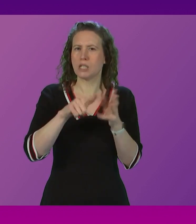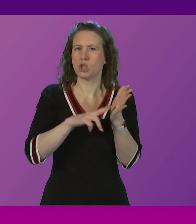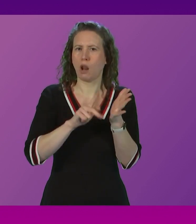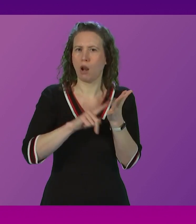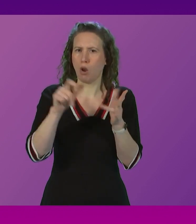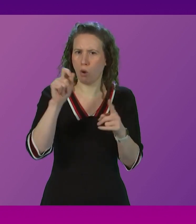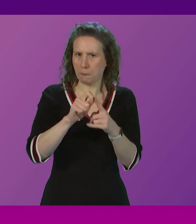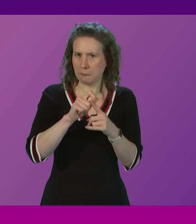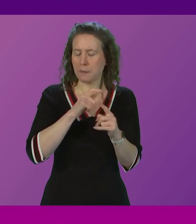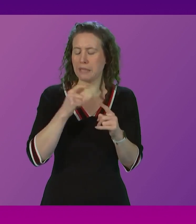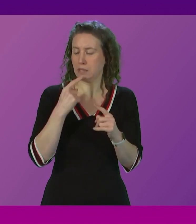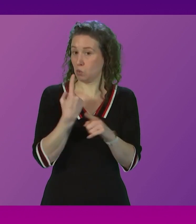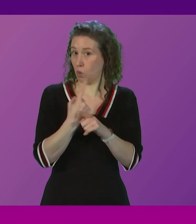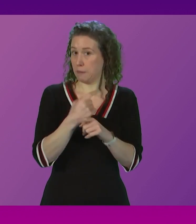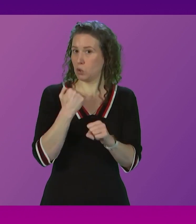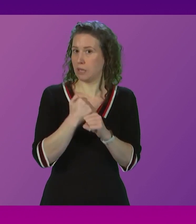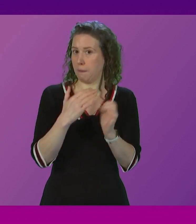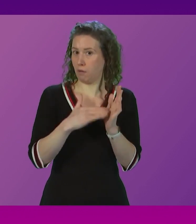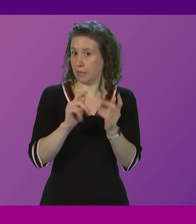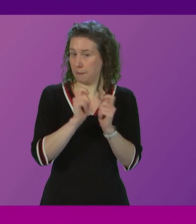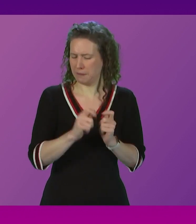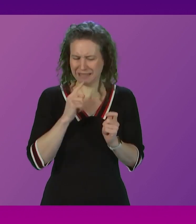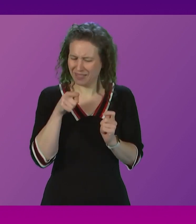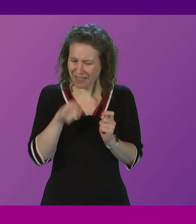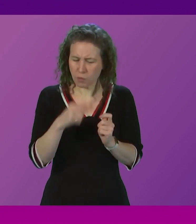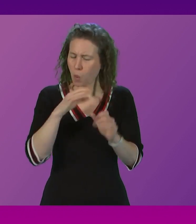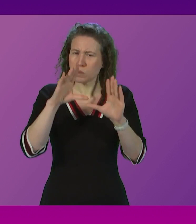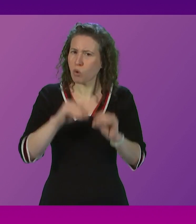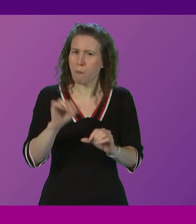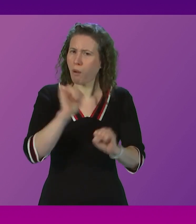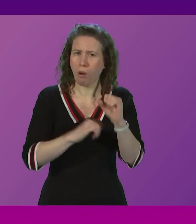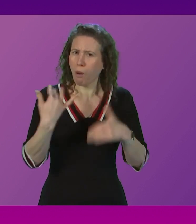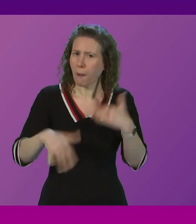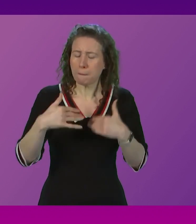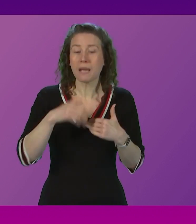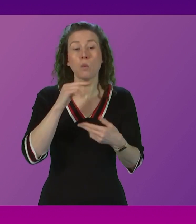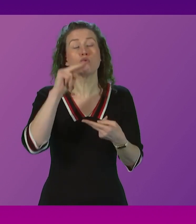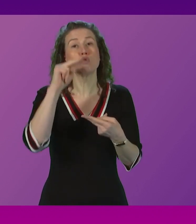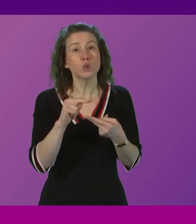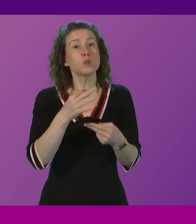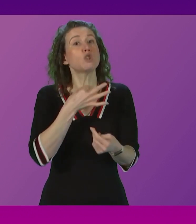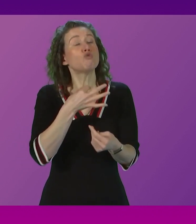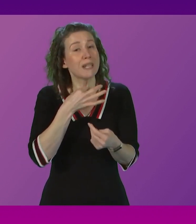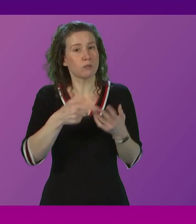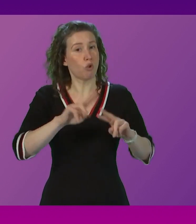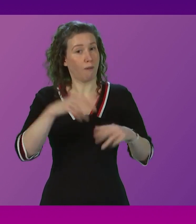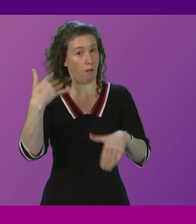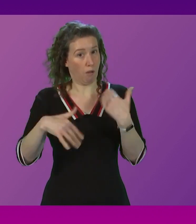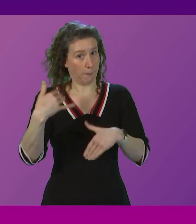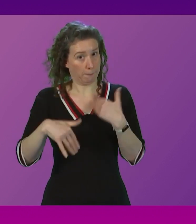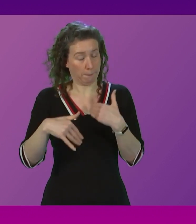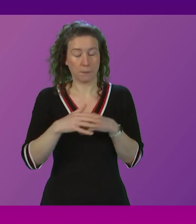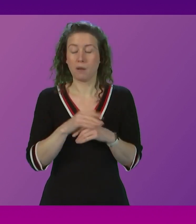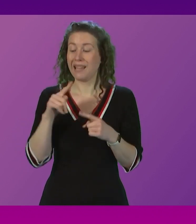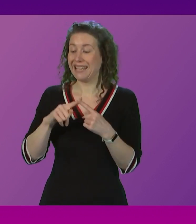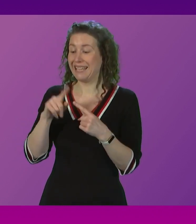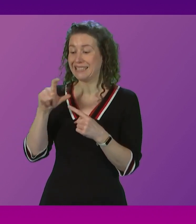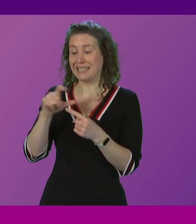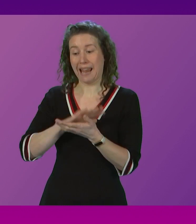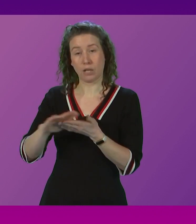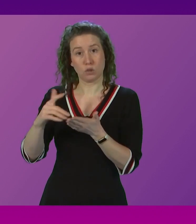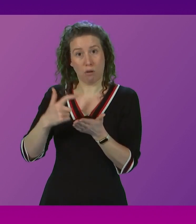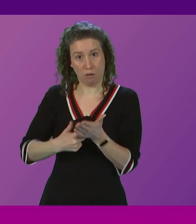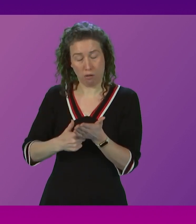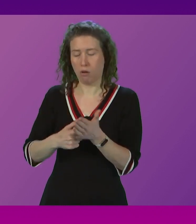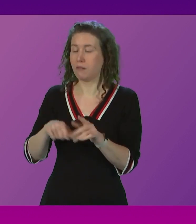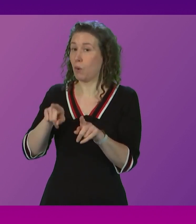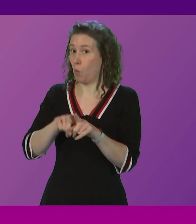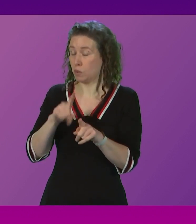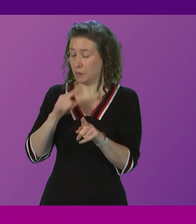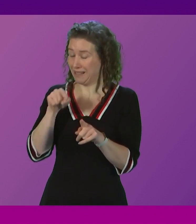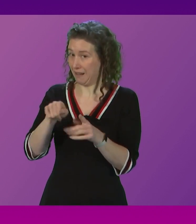said of Gillian Martin’s amendment that it